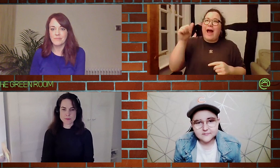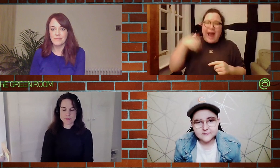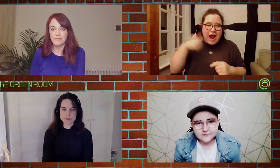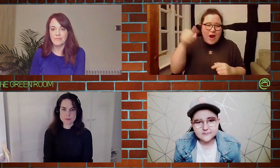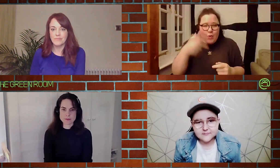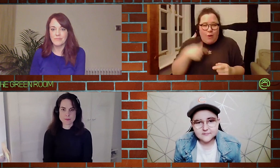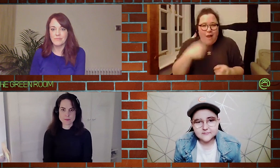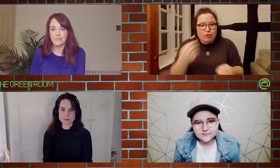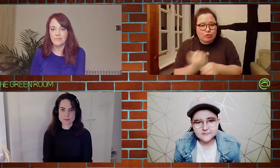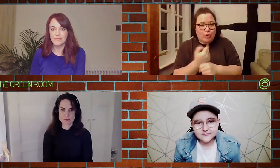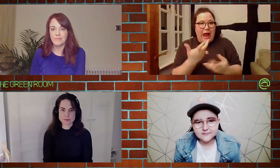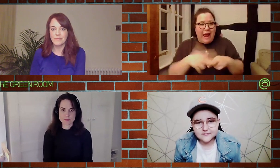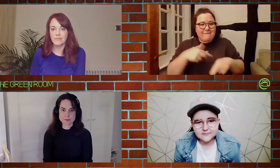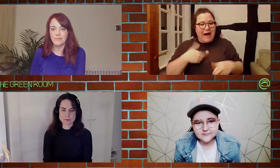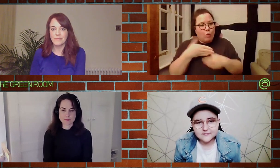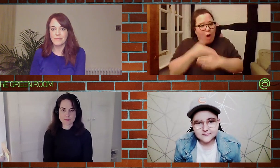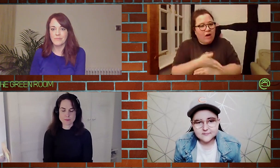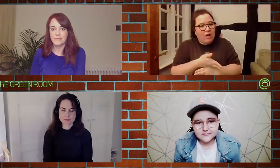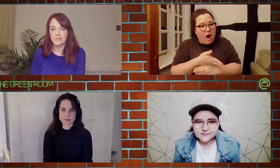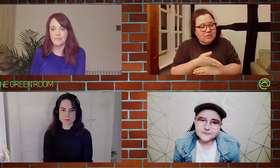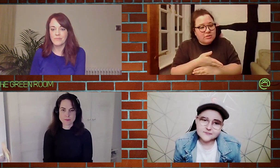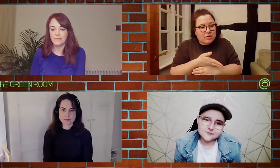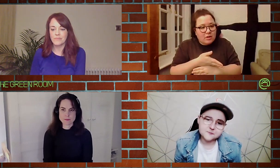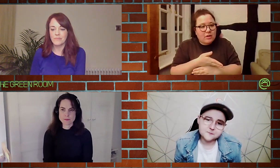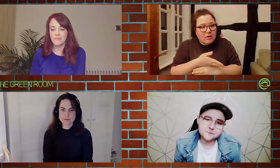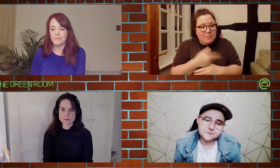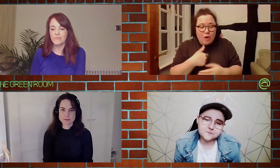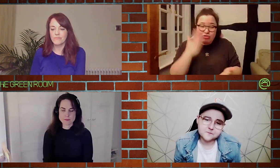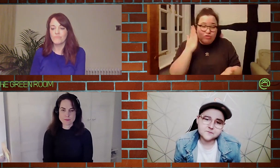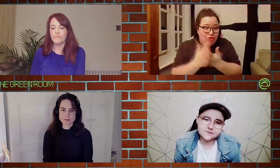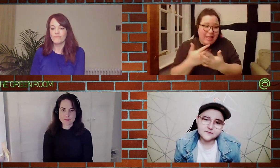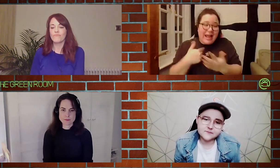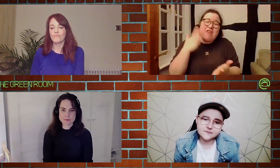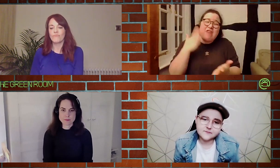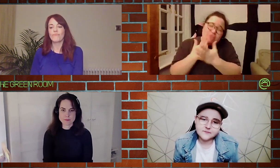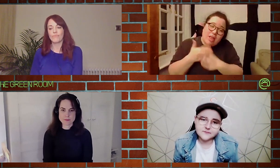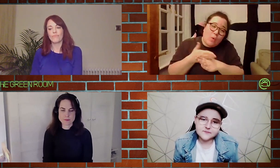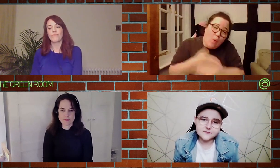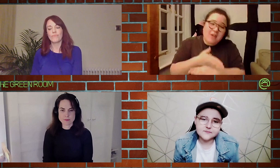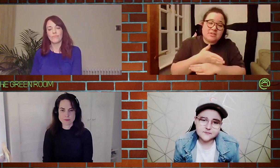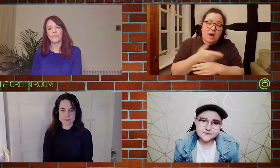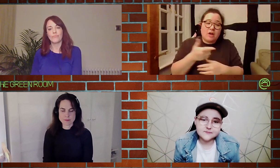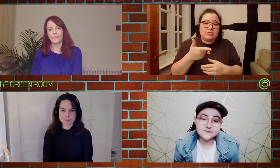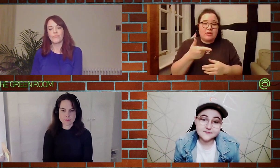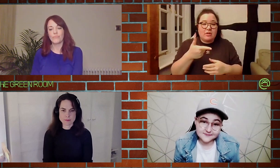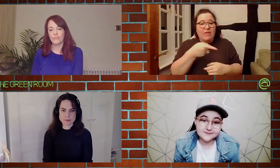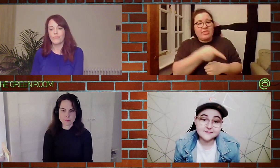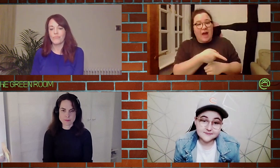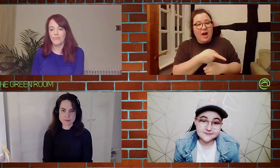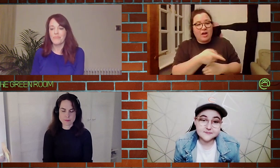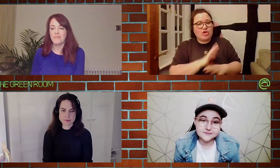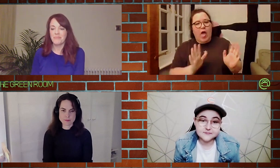confidence just absolutely skyrocketed. I knew I could do it if I worked hard, because I did. I really worked